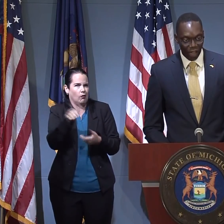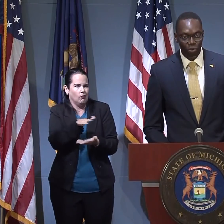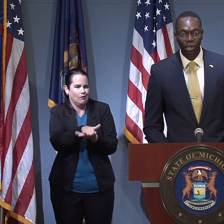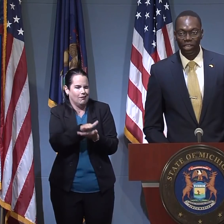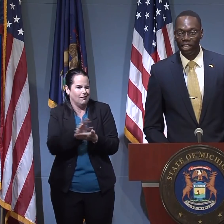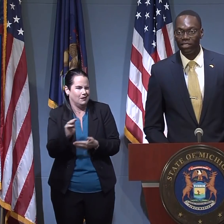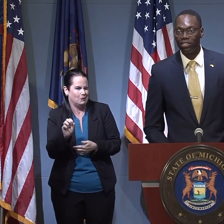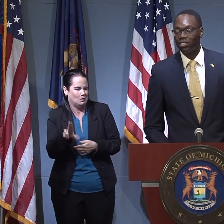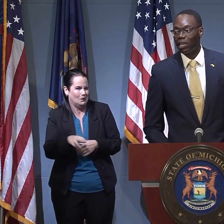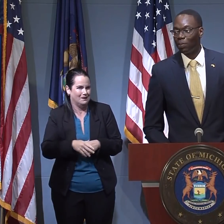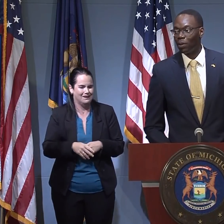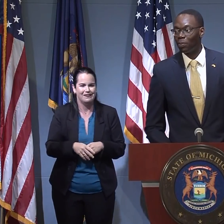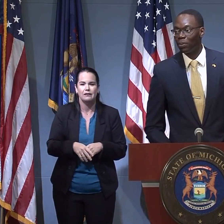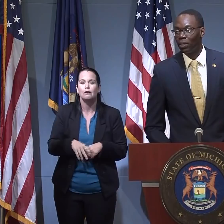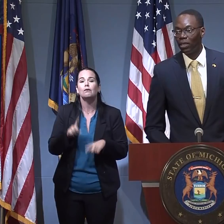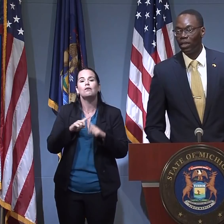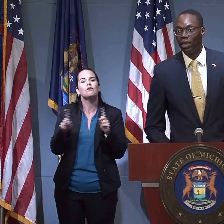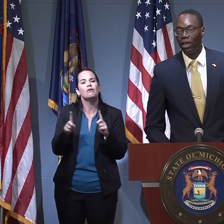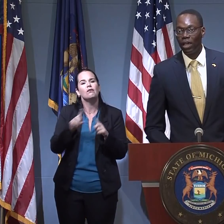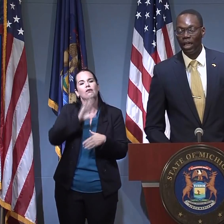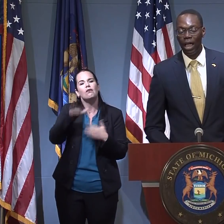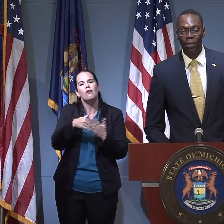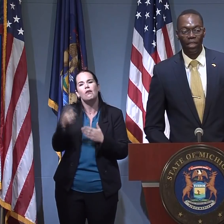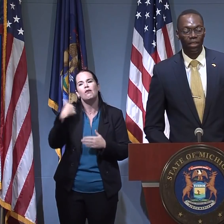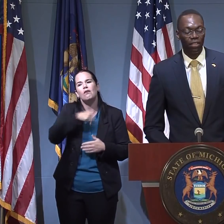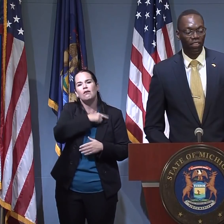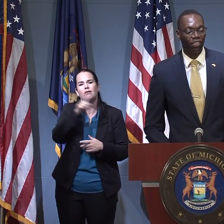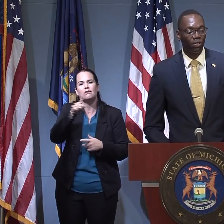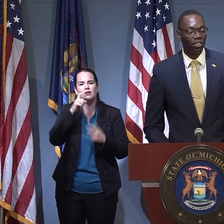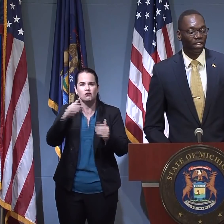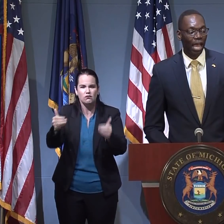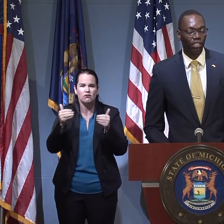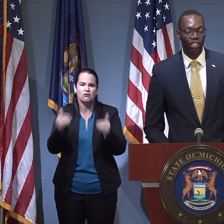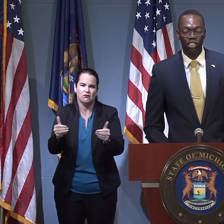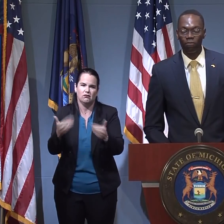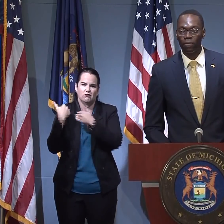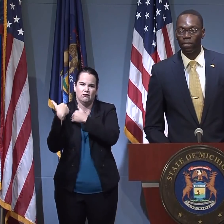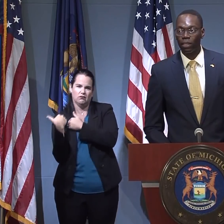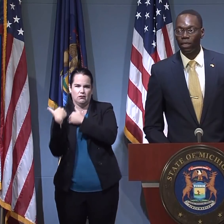SCHOOL. YOU KNOW, WE JUST, EVERYONE